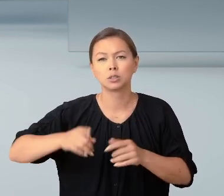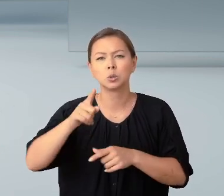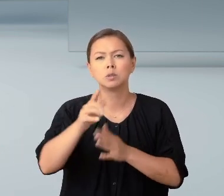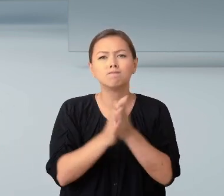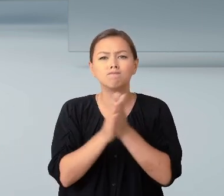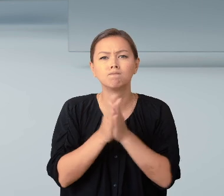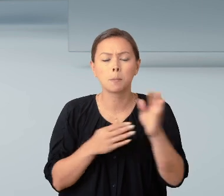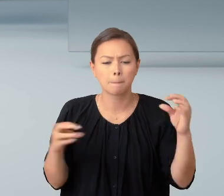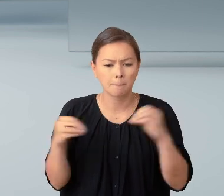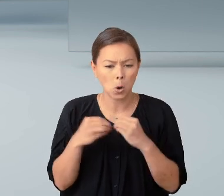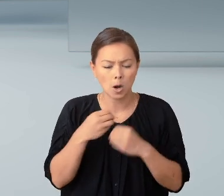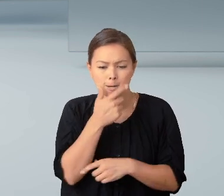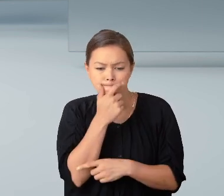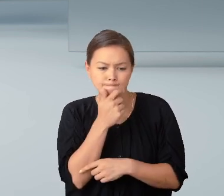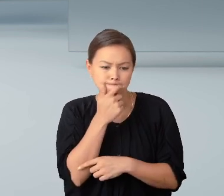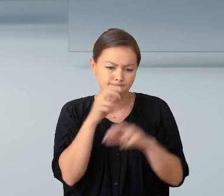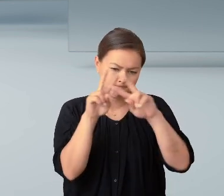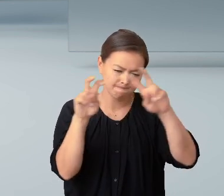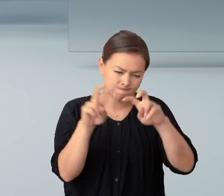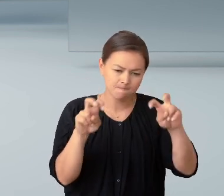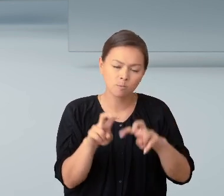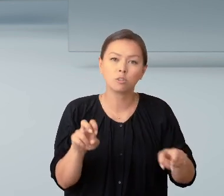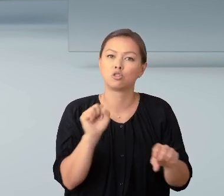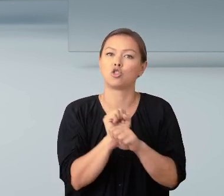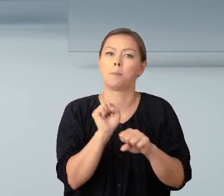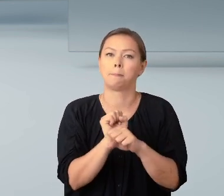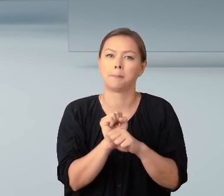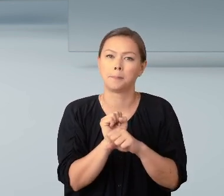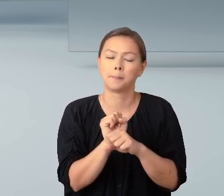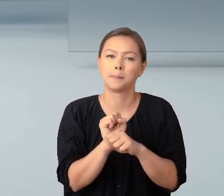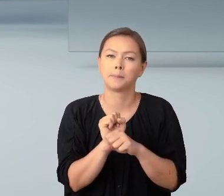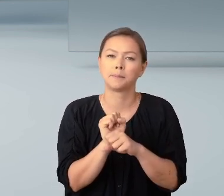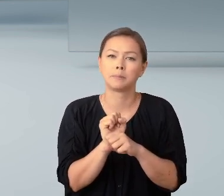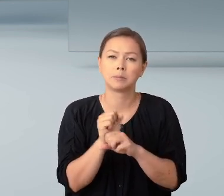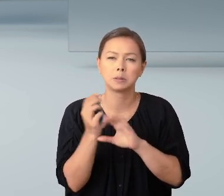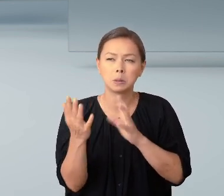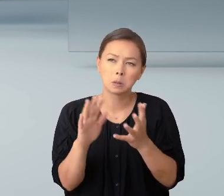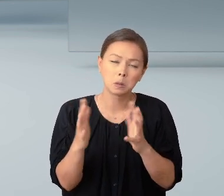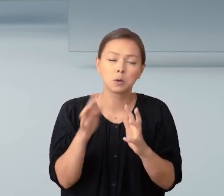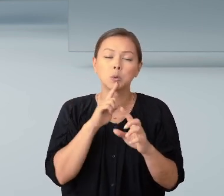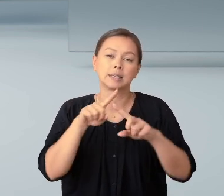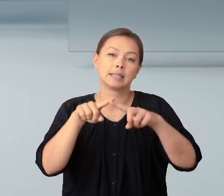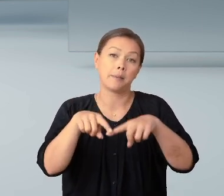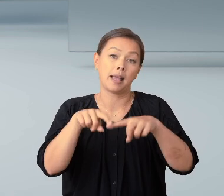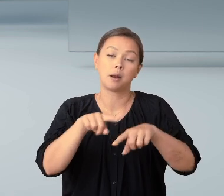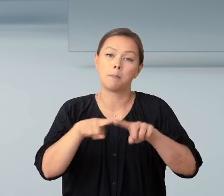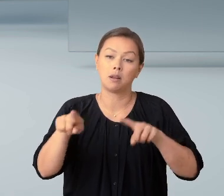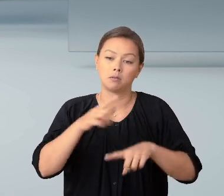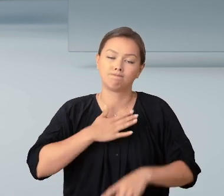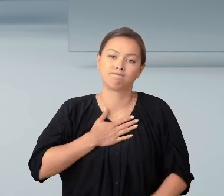So I really want to deploy jobs. So again, it really depends, but we're happy to have that conversation with you.